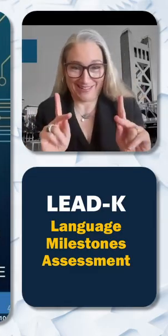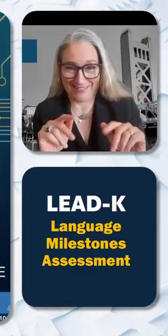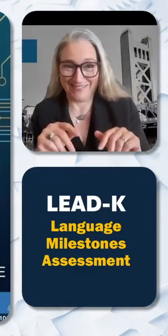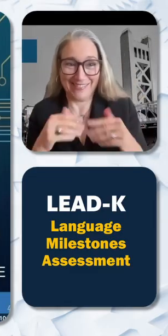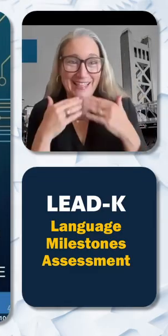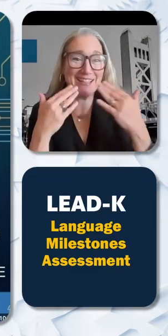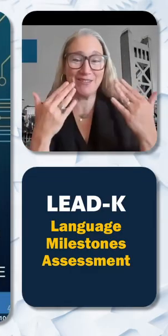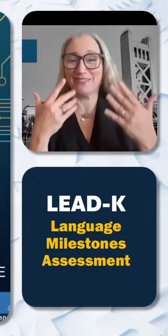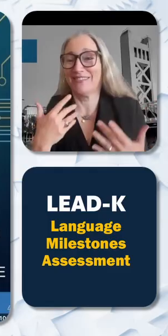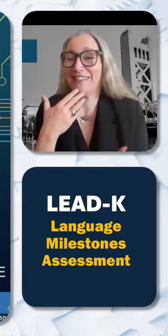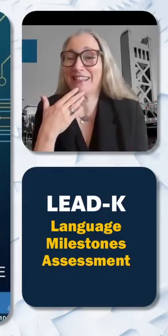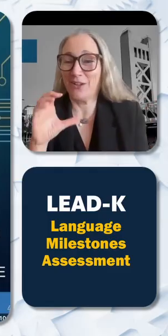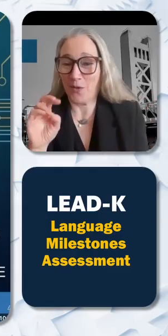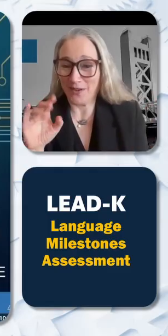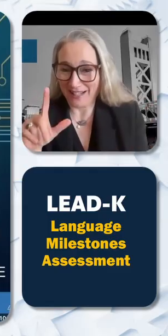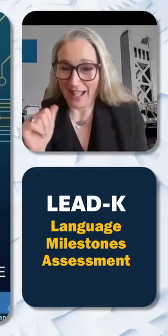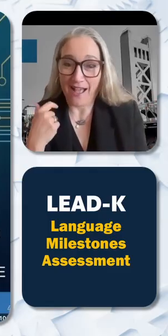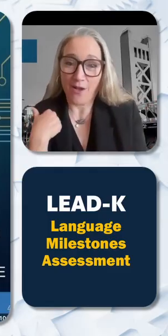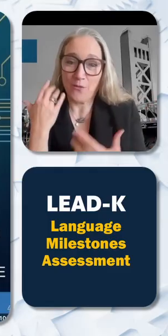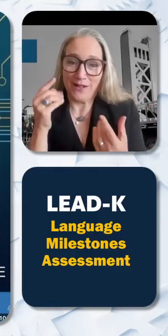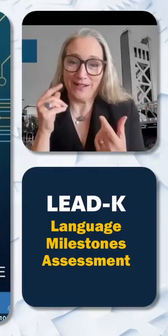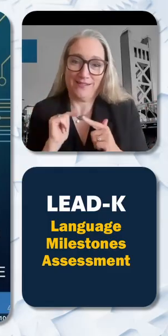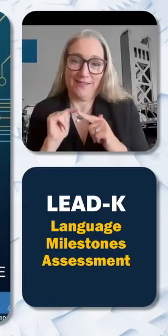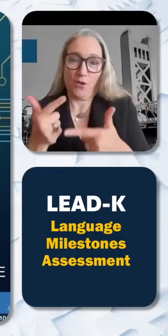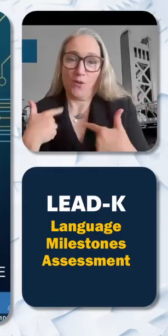and then I will close us off. Thank you so much, everyone, and thank you,